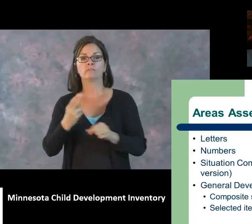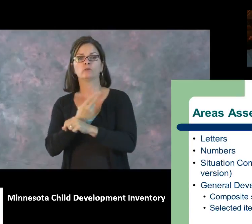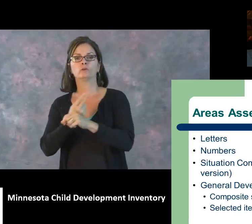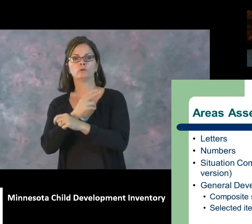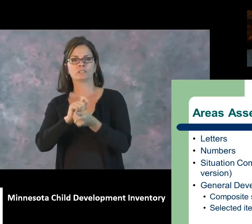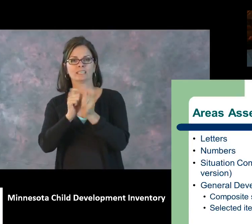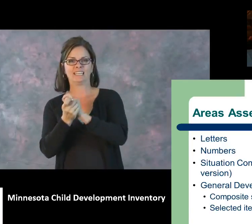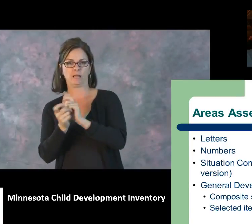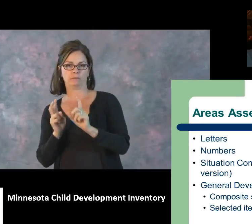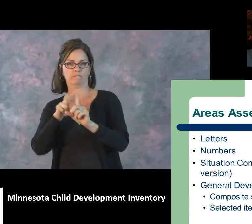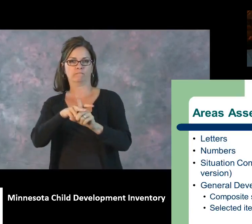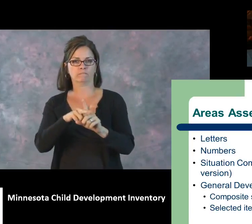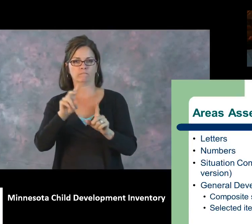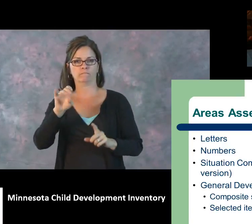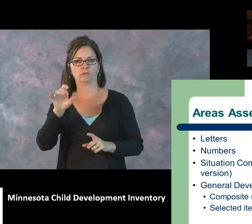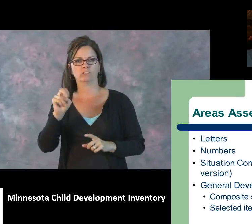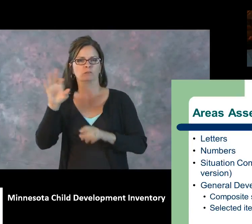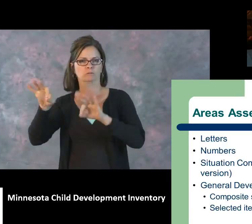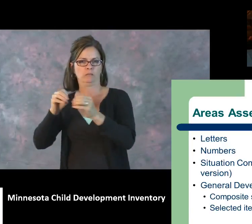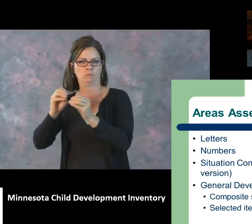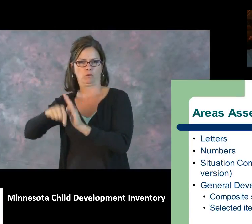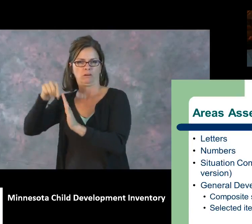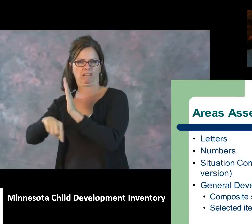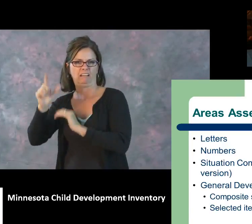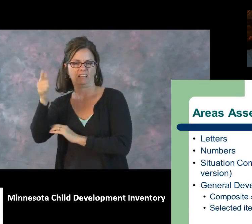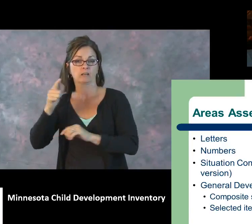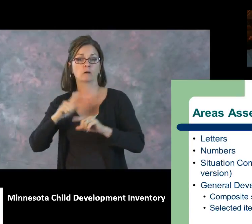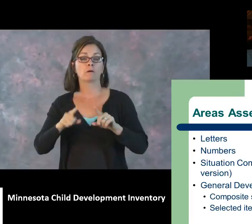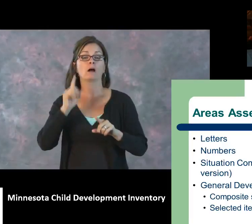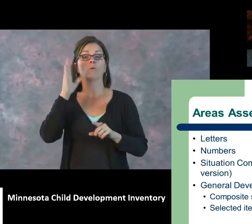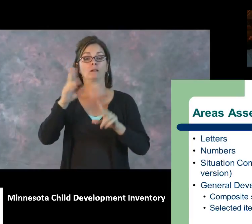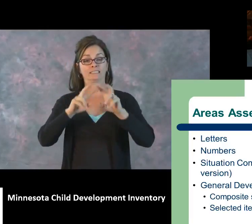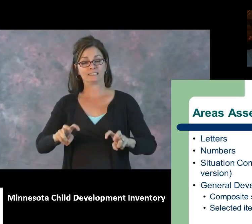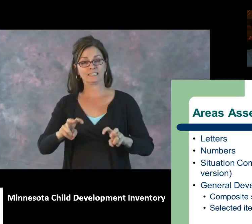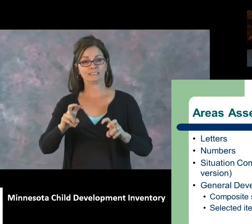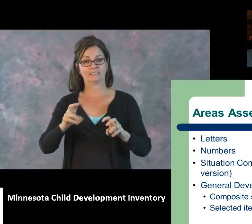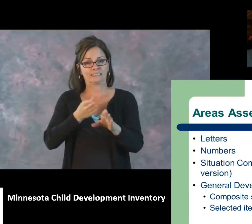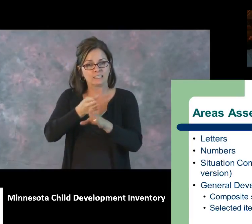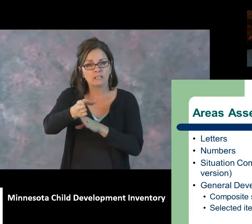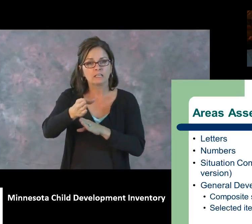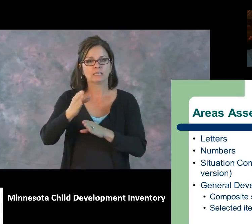a little bit about, you would also be assessing an area, which they call Situation Comprehension,